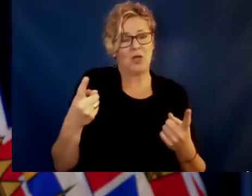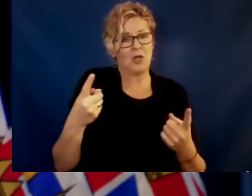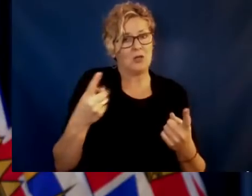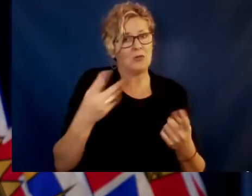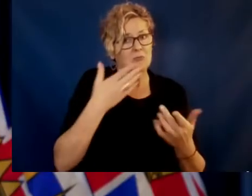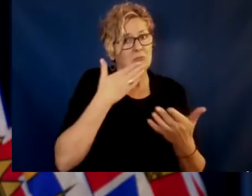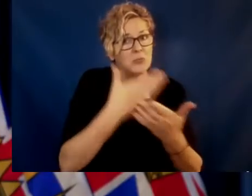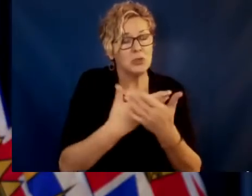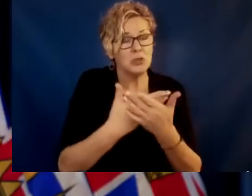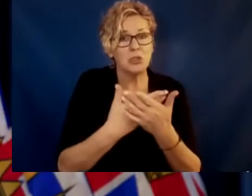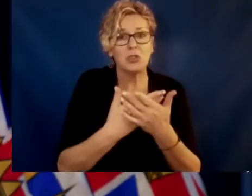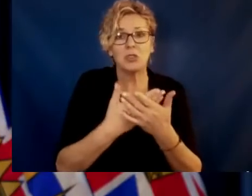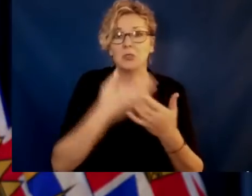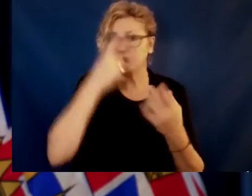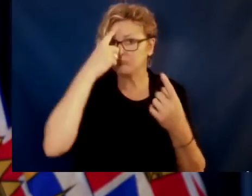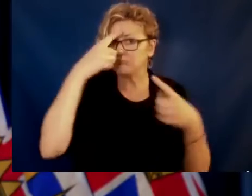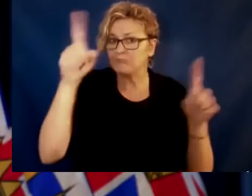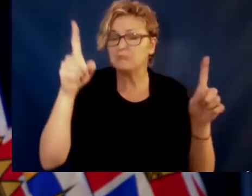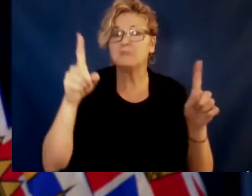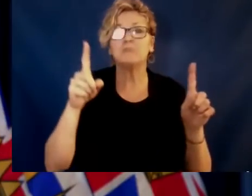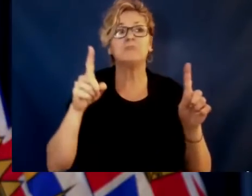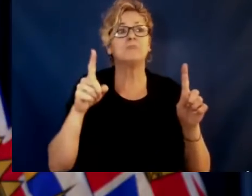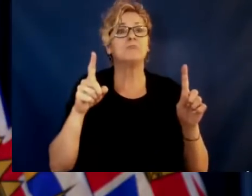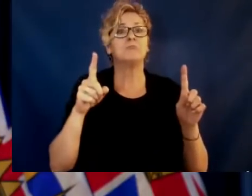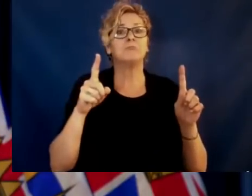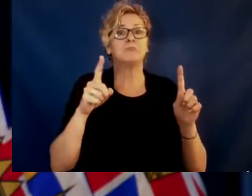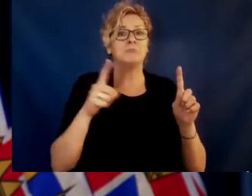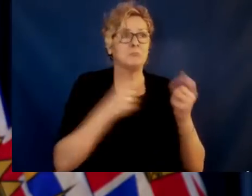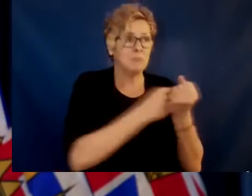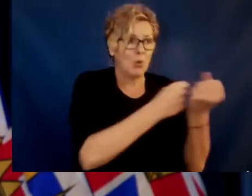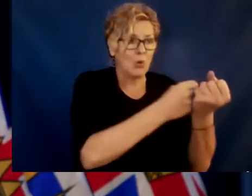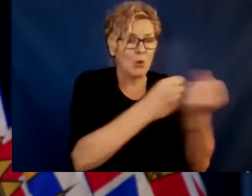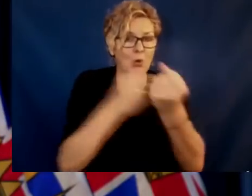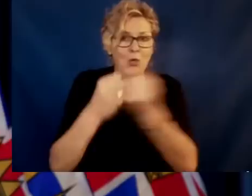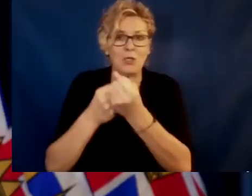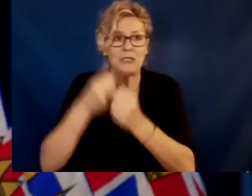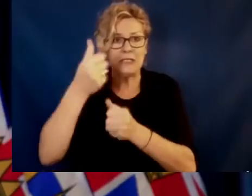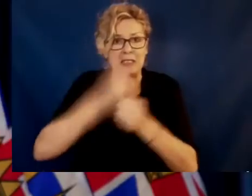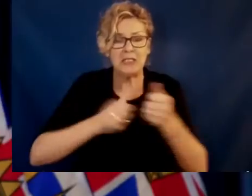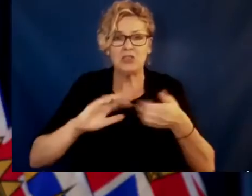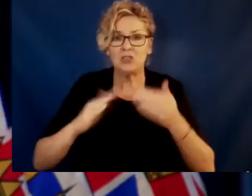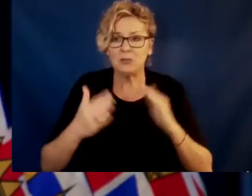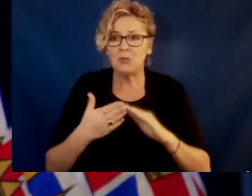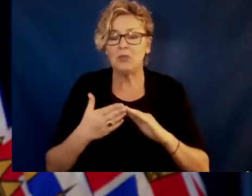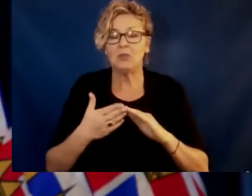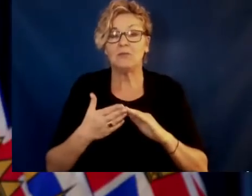supporting our communities and making sure we can find that balance of keeping our cases low.